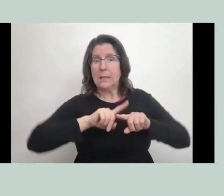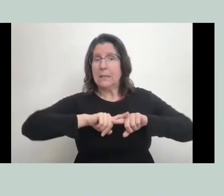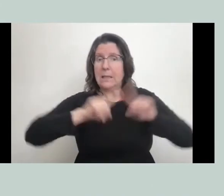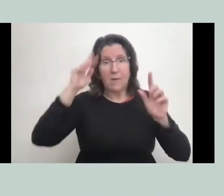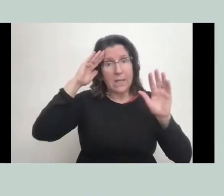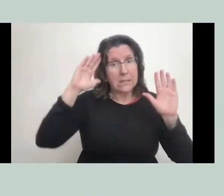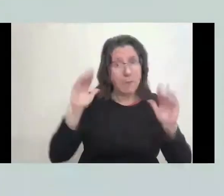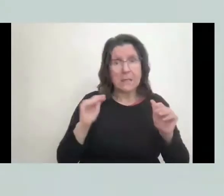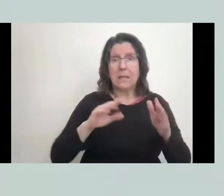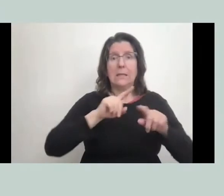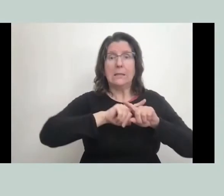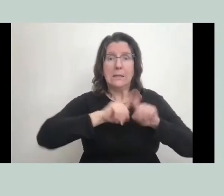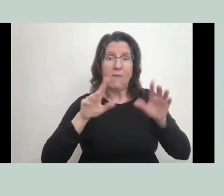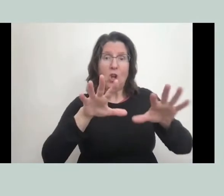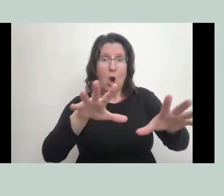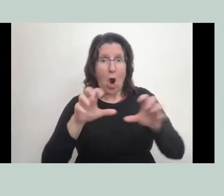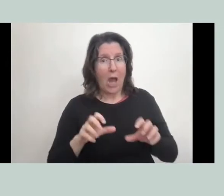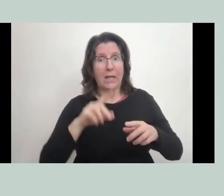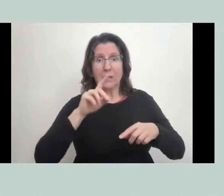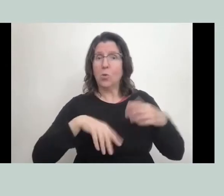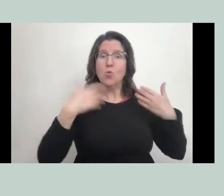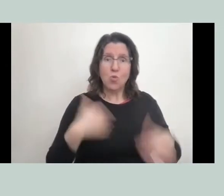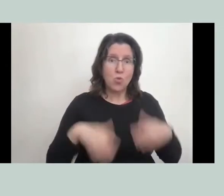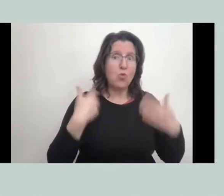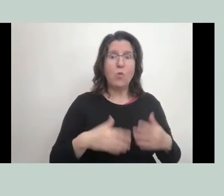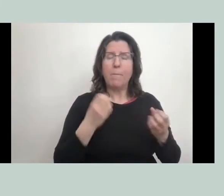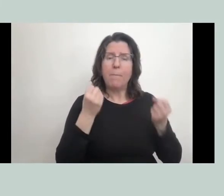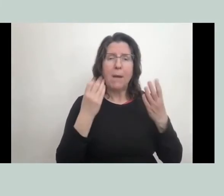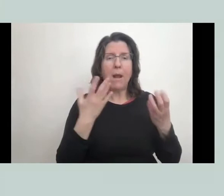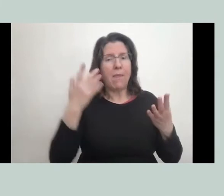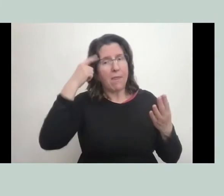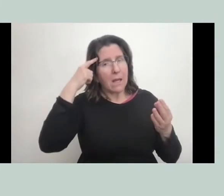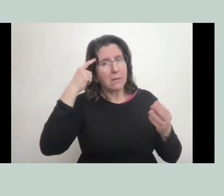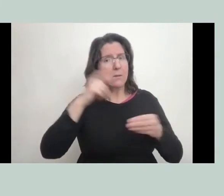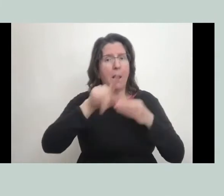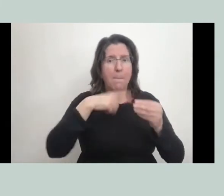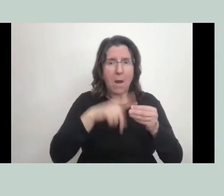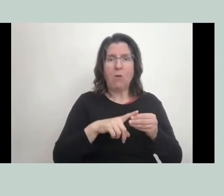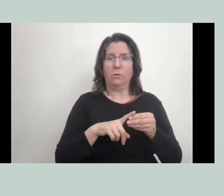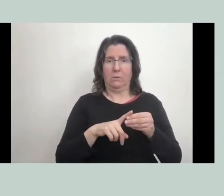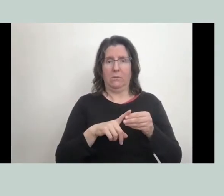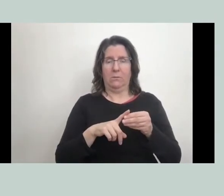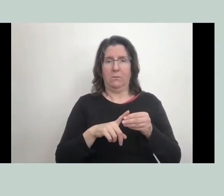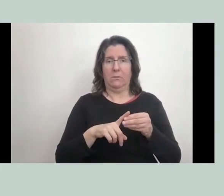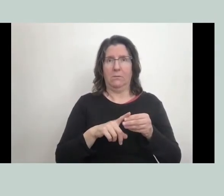They have different vocabulary, expectations, and different audiences.